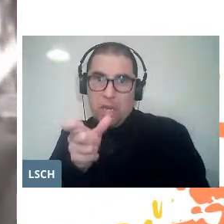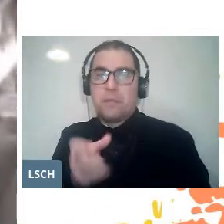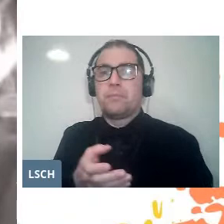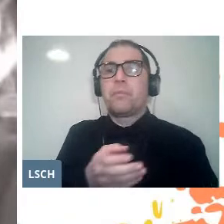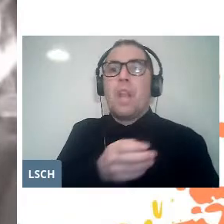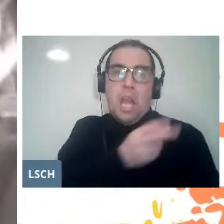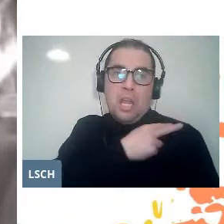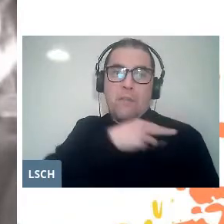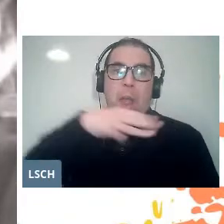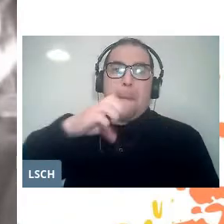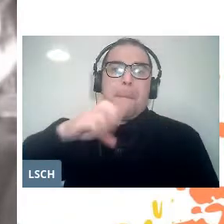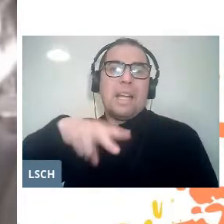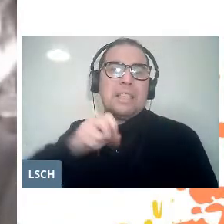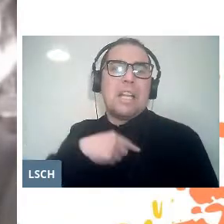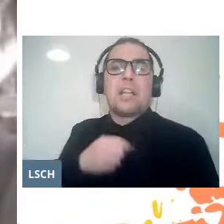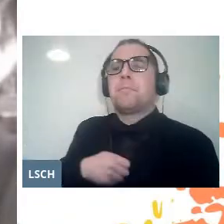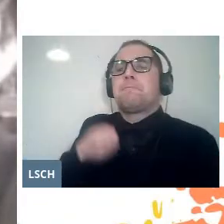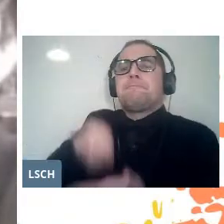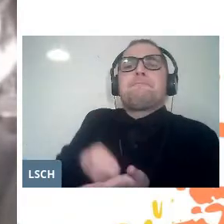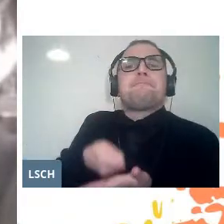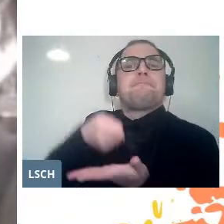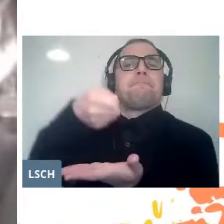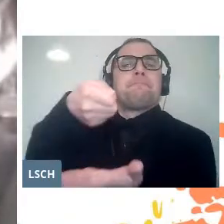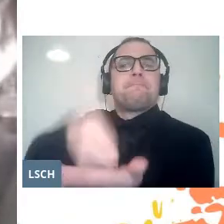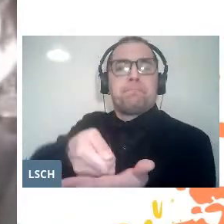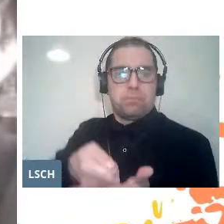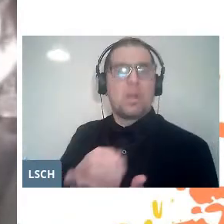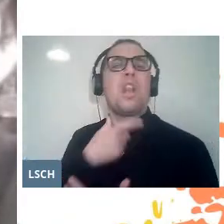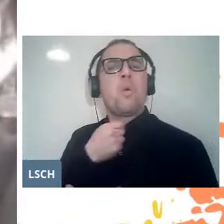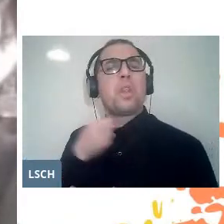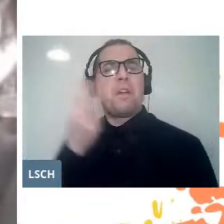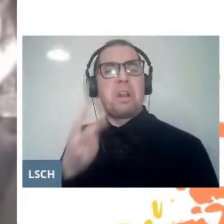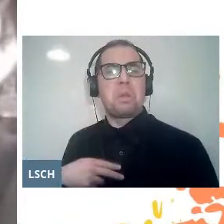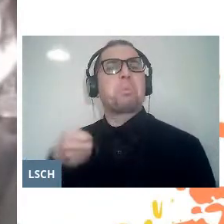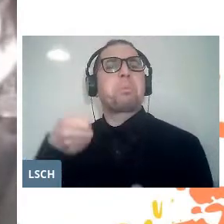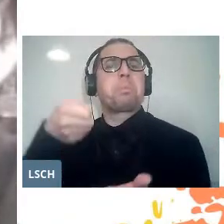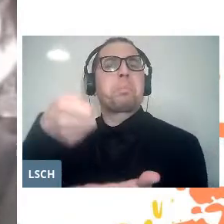who had a very good disposition towards the art, is understood as sites